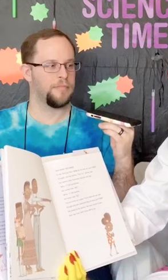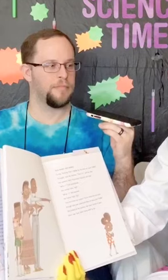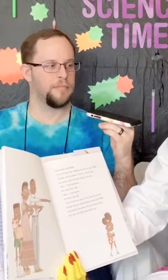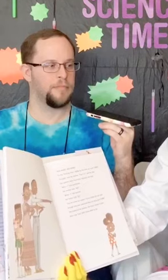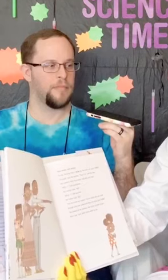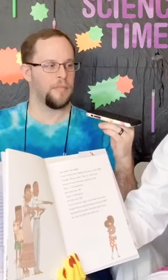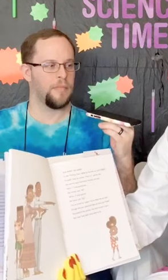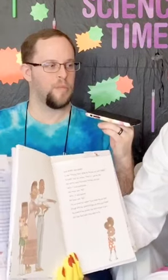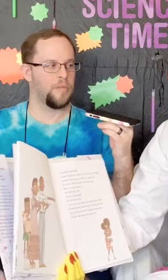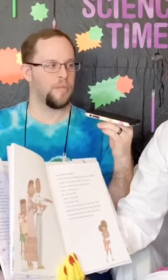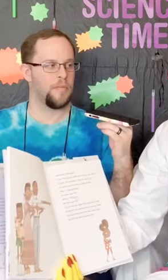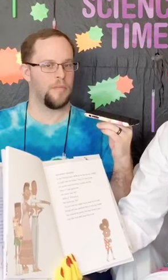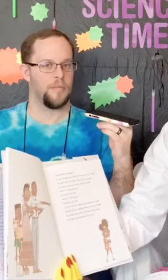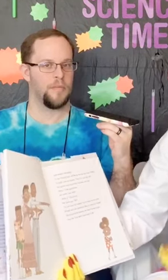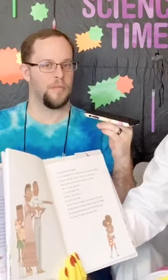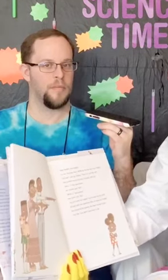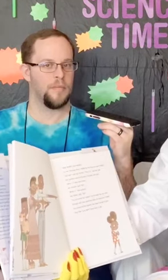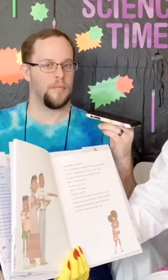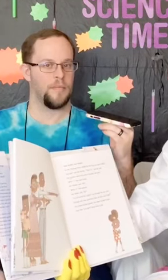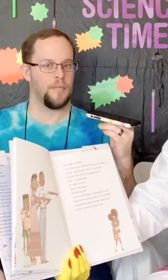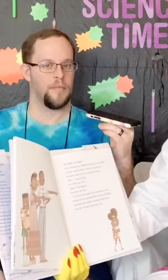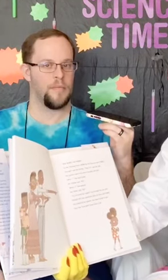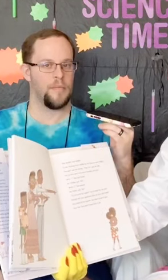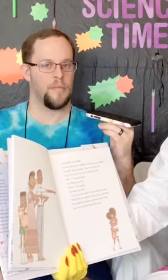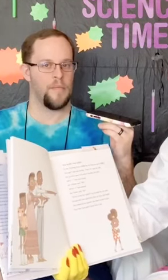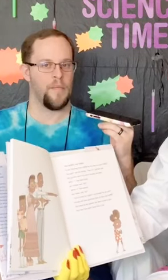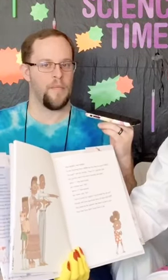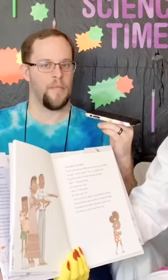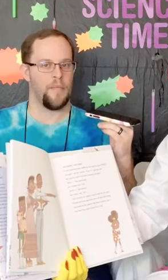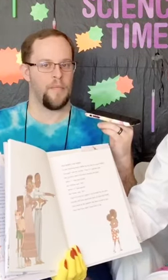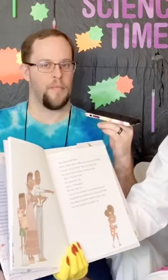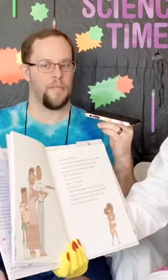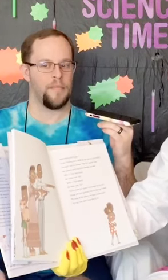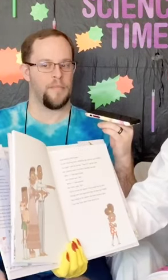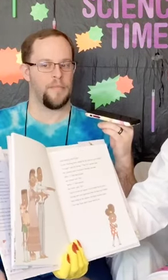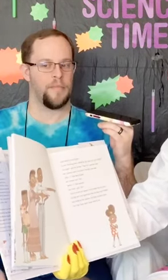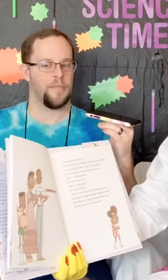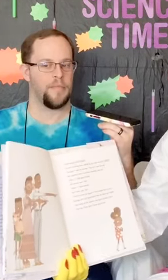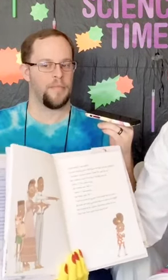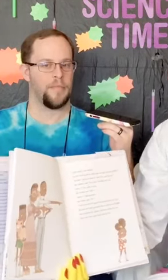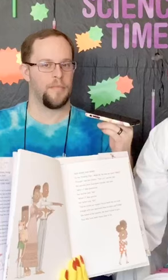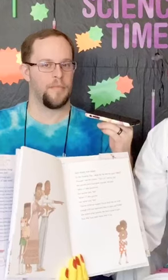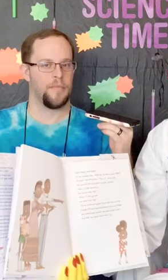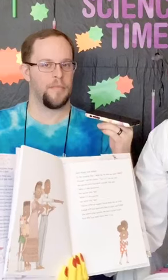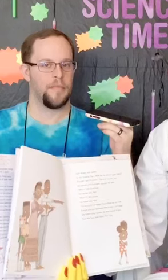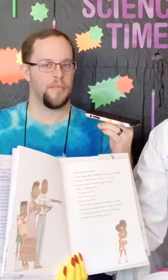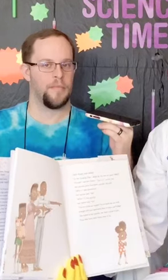Her mother said, "No." "What?" she inquired. Her father said